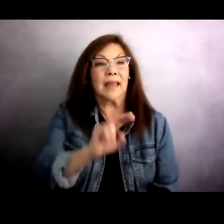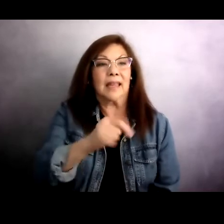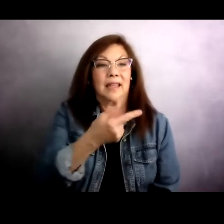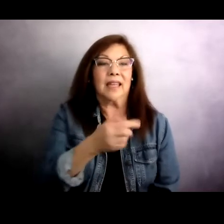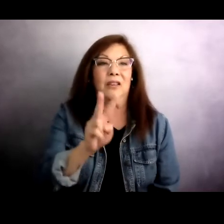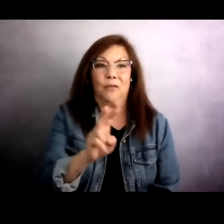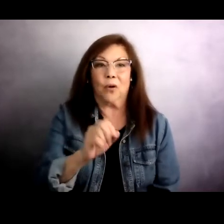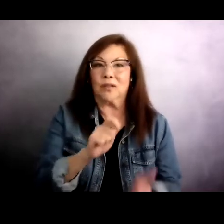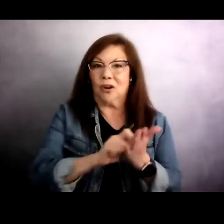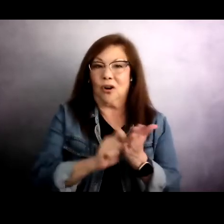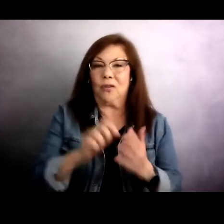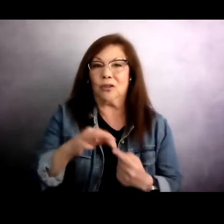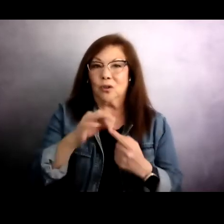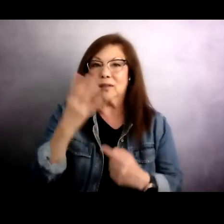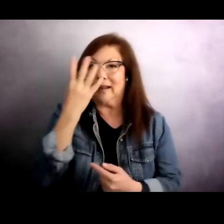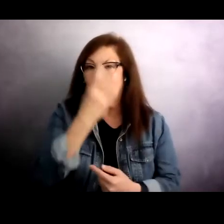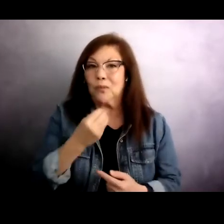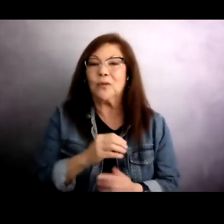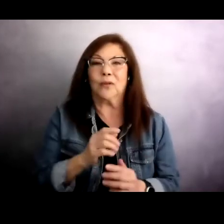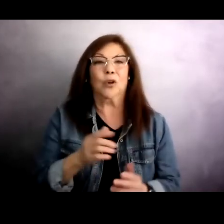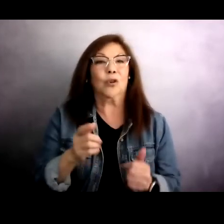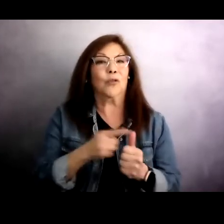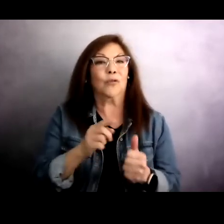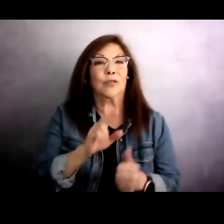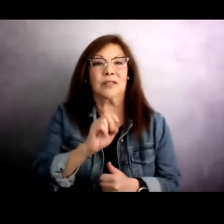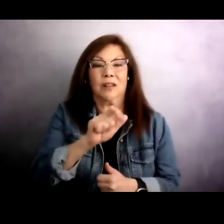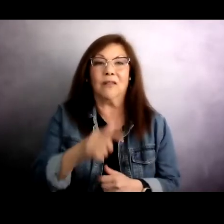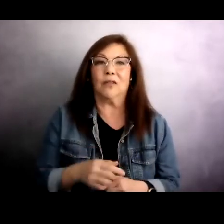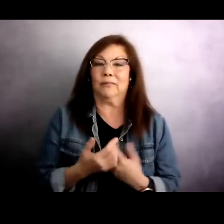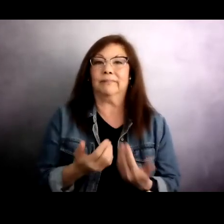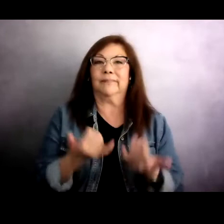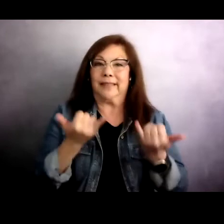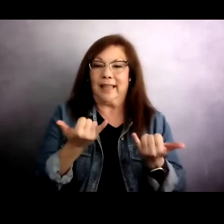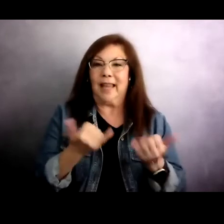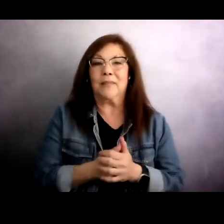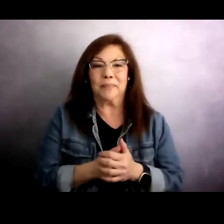Nebo is the author of 'The Chosen and the Beautiful', our first novel of today, and